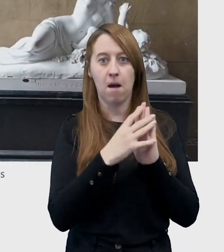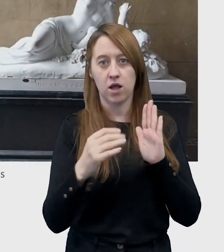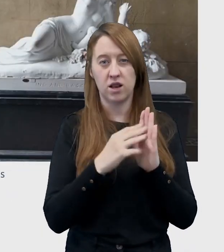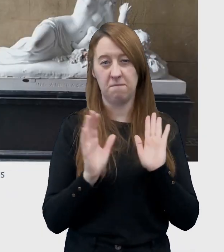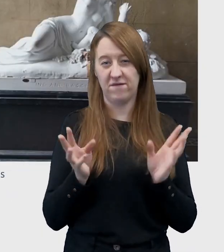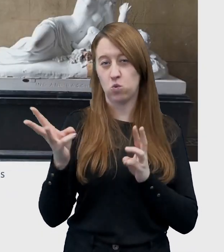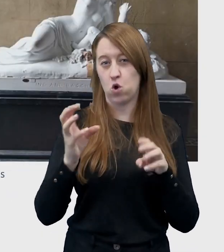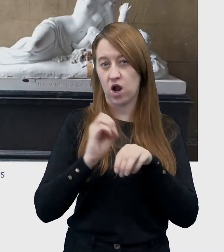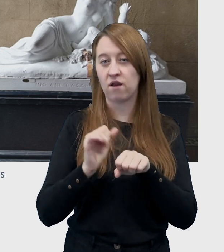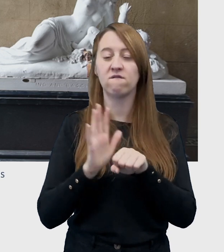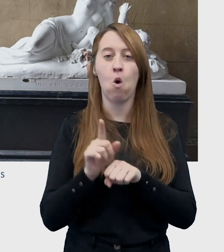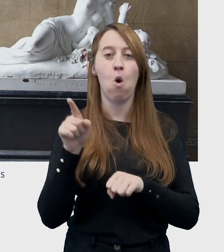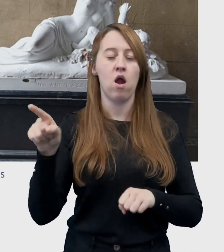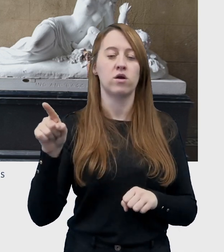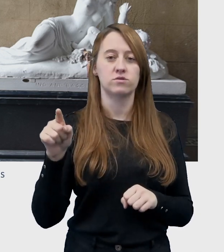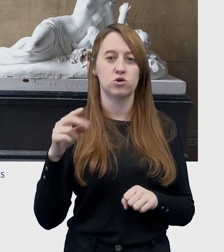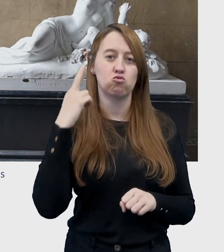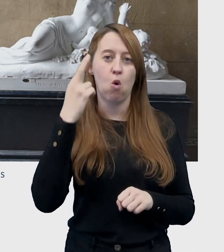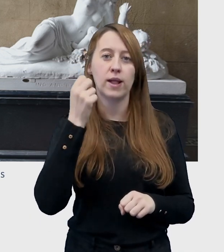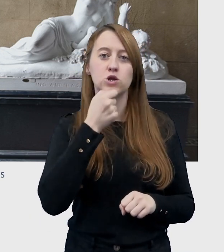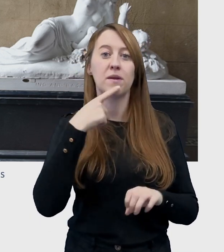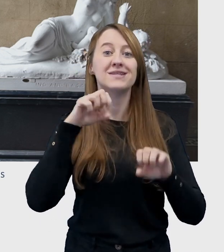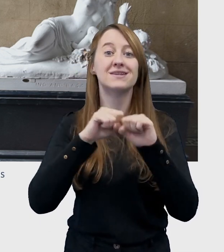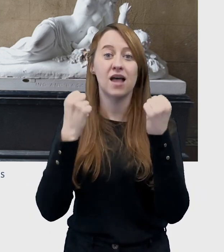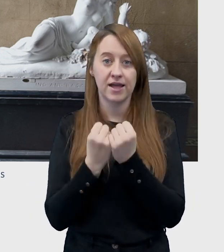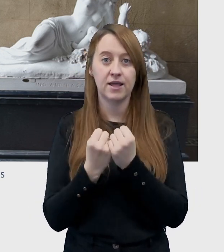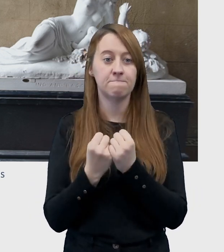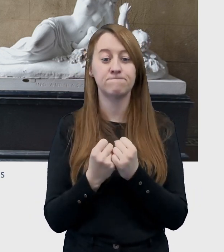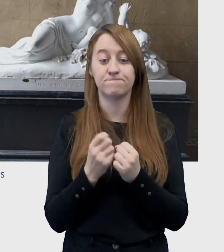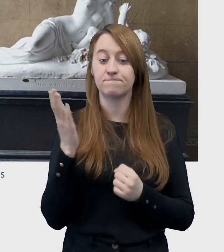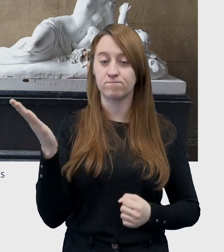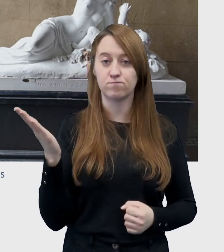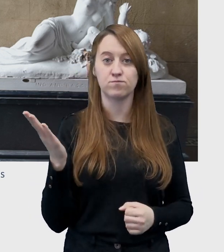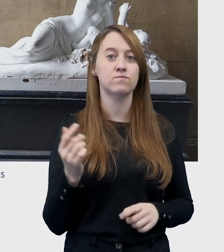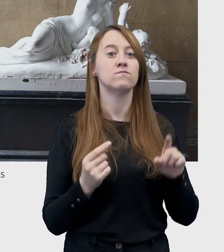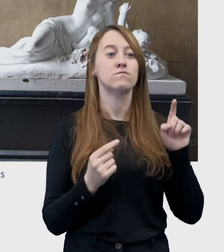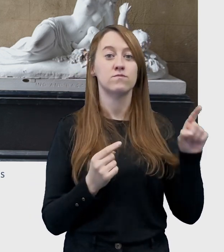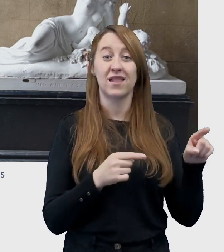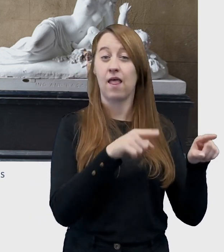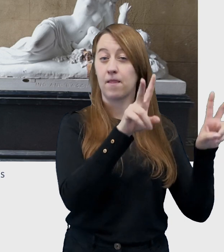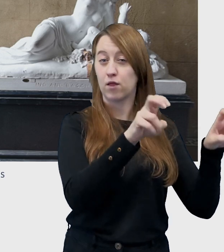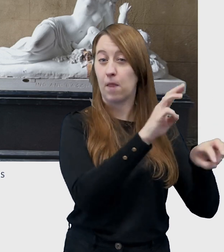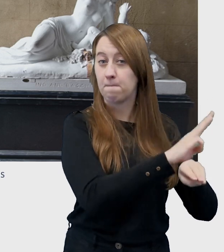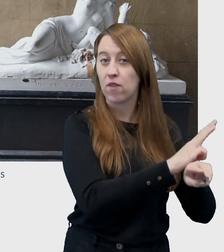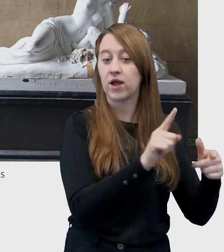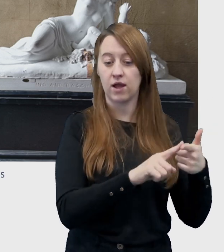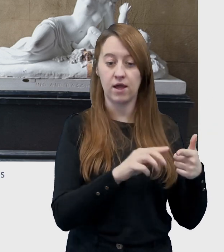The Mother and the Manockjee were two of the smaller projects I did. It was conservation maintenance.